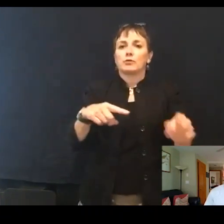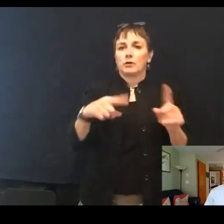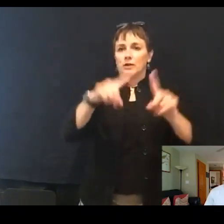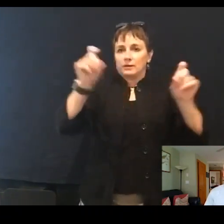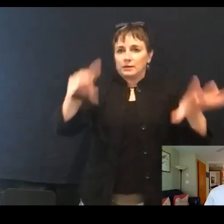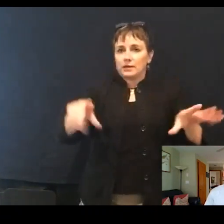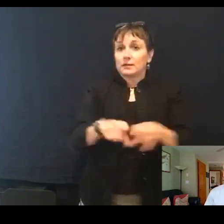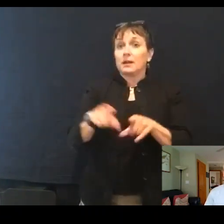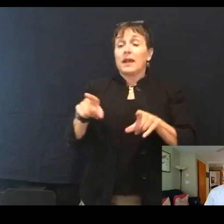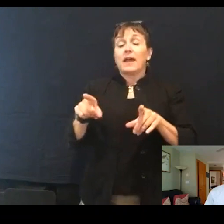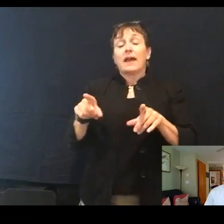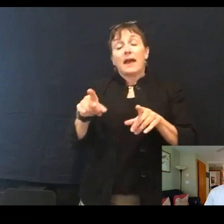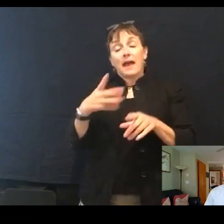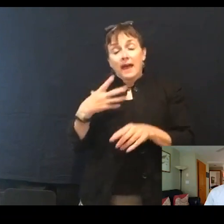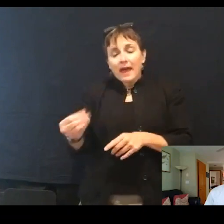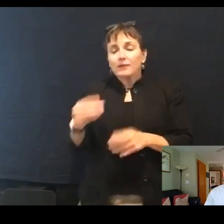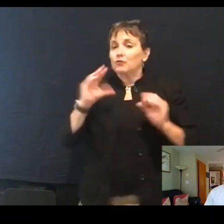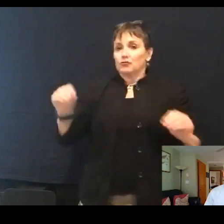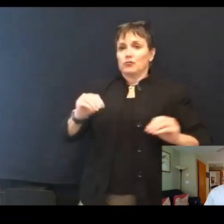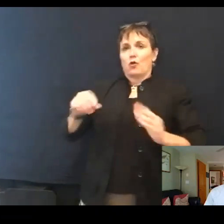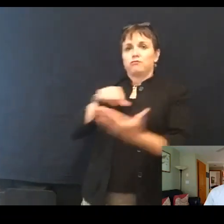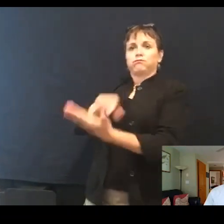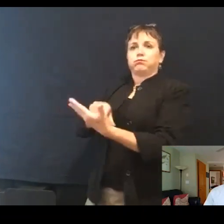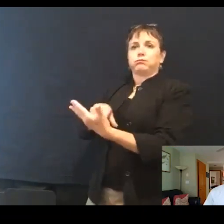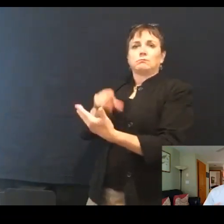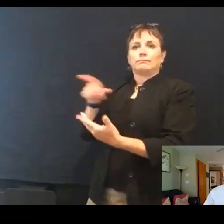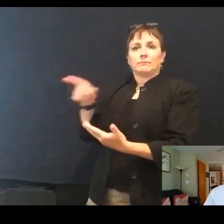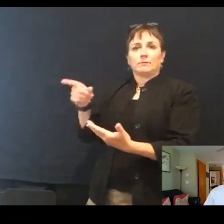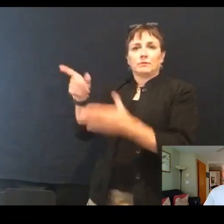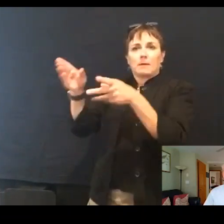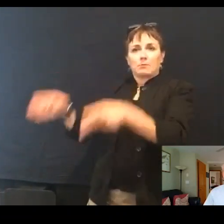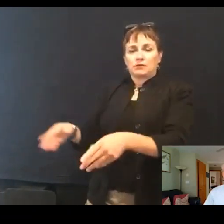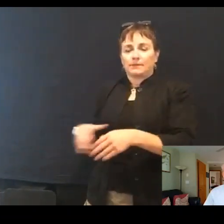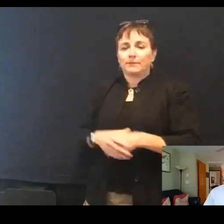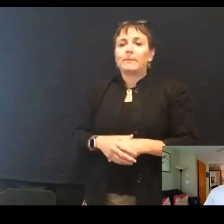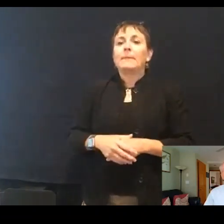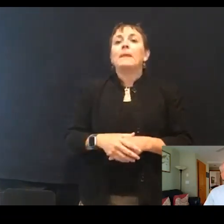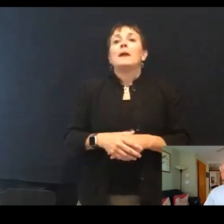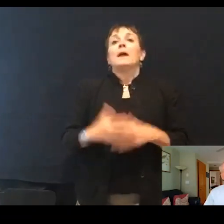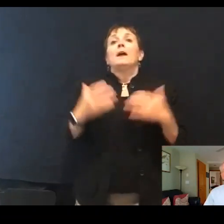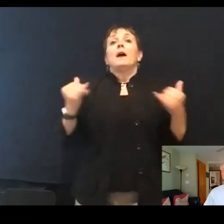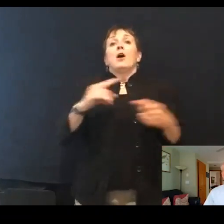when they order that test. Now at the end of the test-- and that's got a turnaround